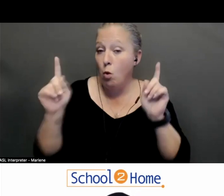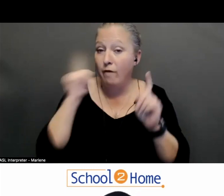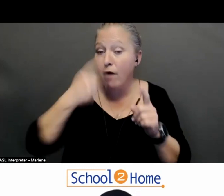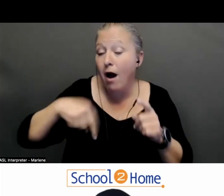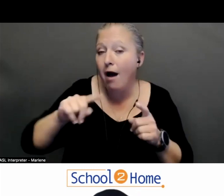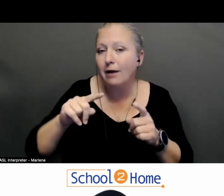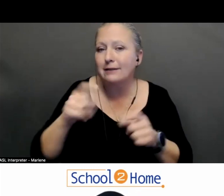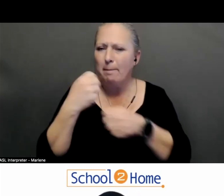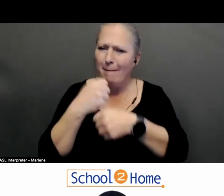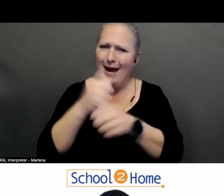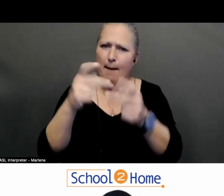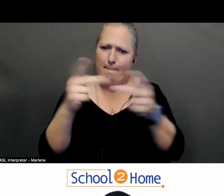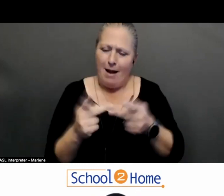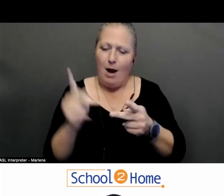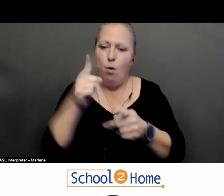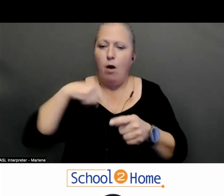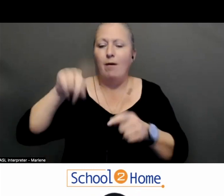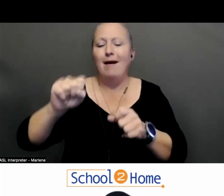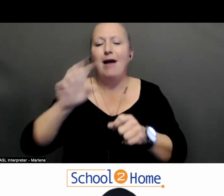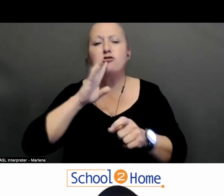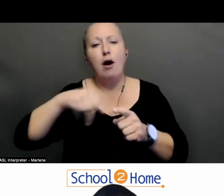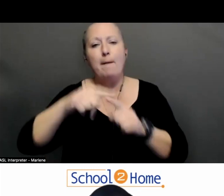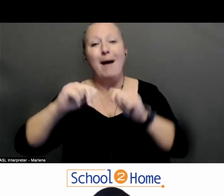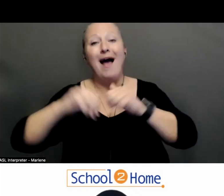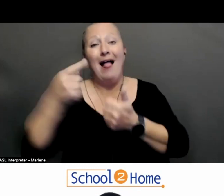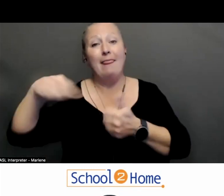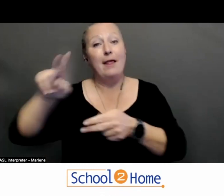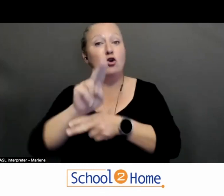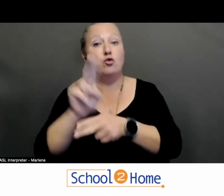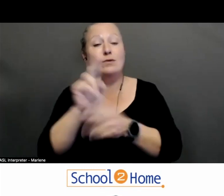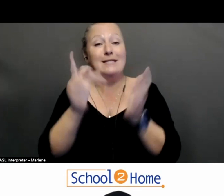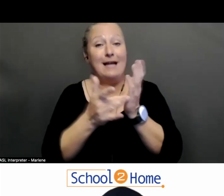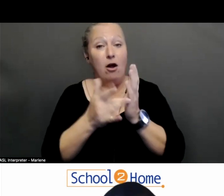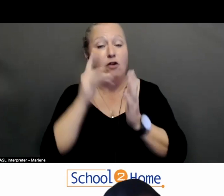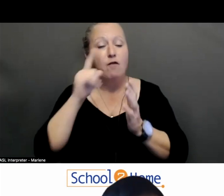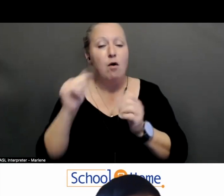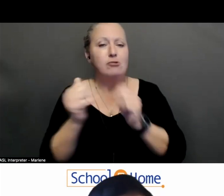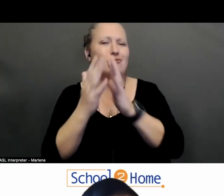those spaces where they can talk about how they're using technology to address some of the the apps